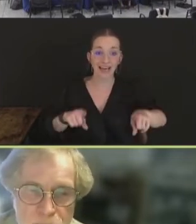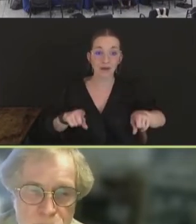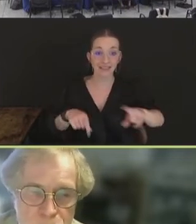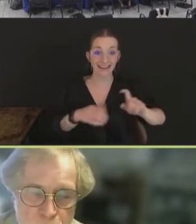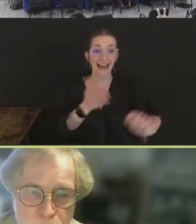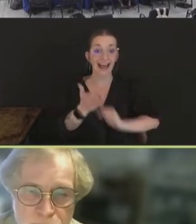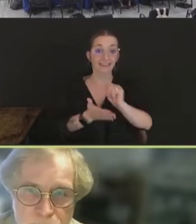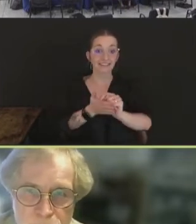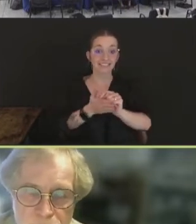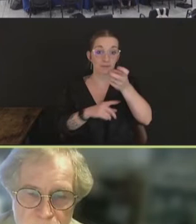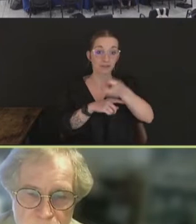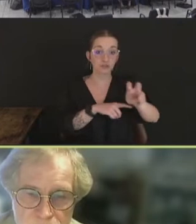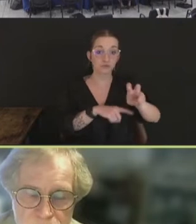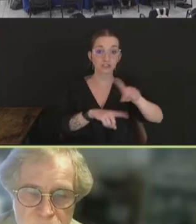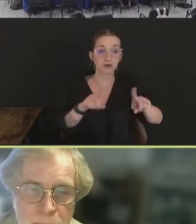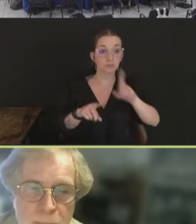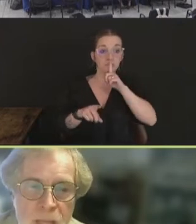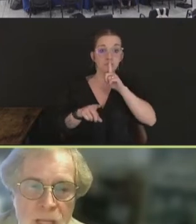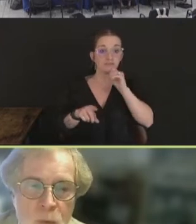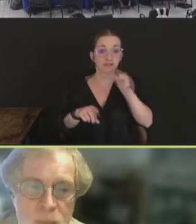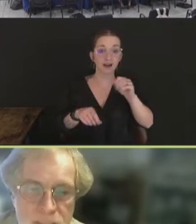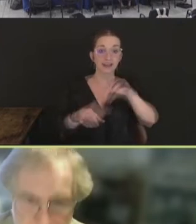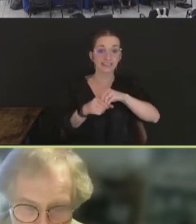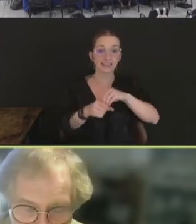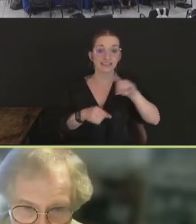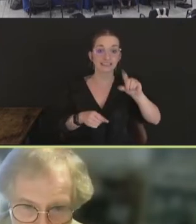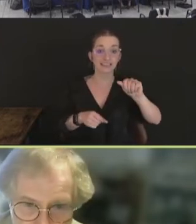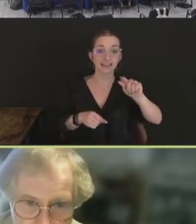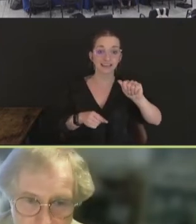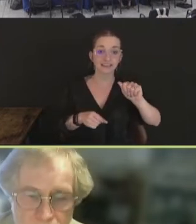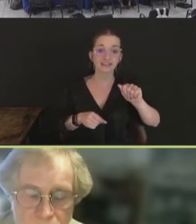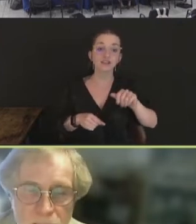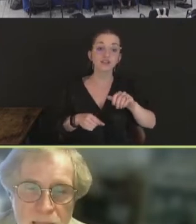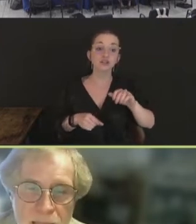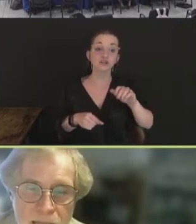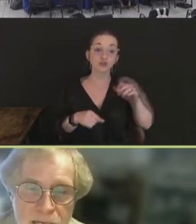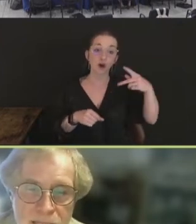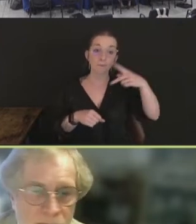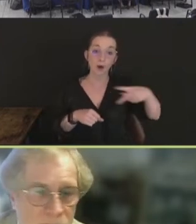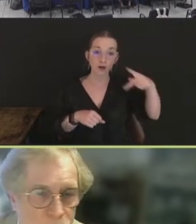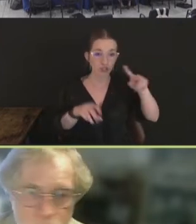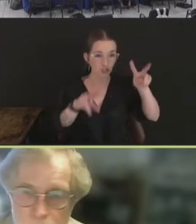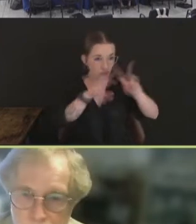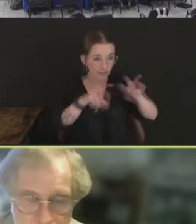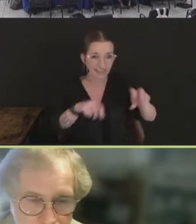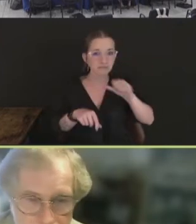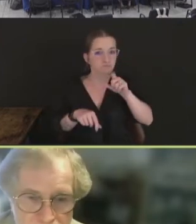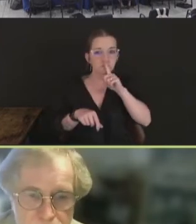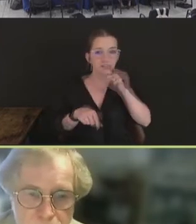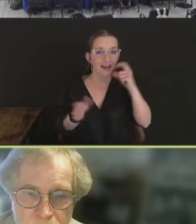So, poliovirus surveillance was not detecting them, and that included many reasons, but